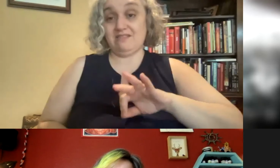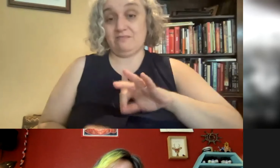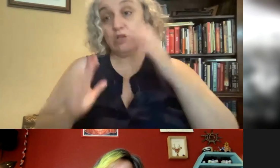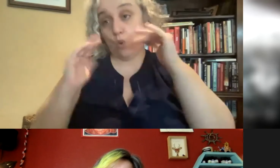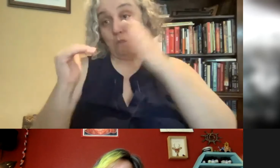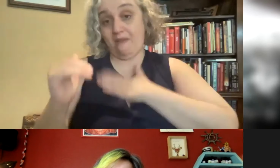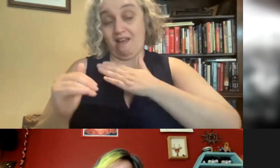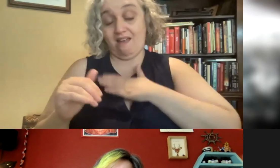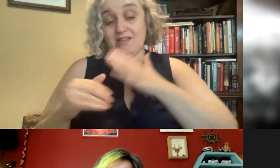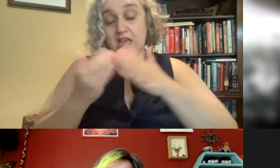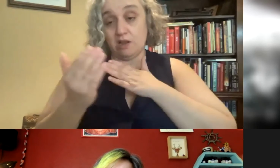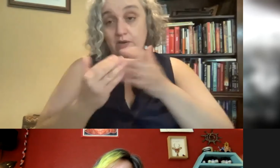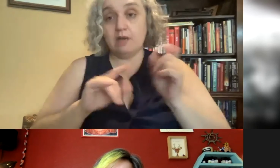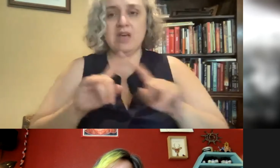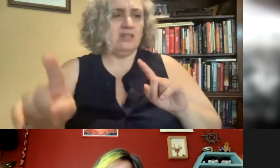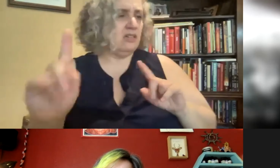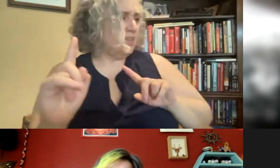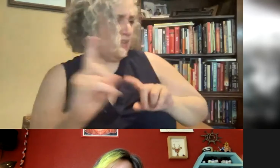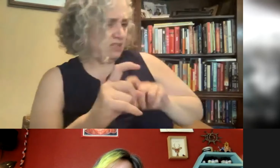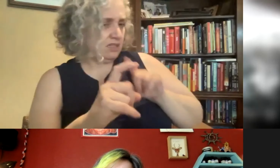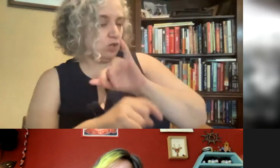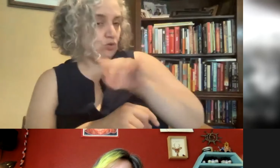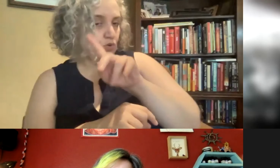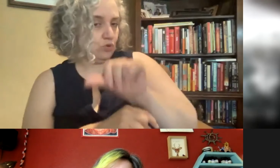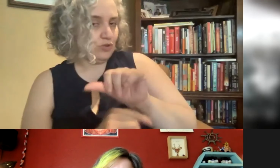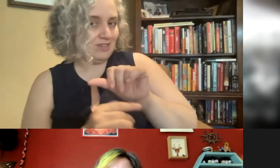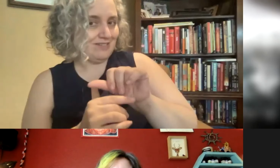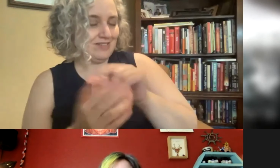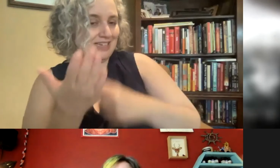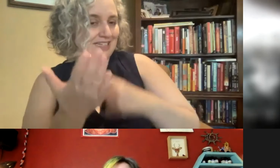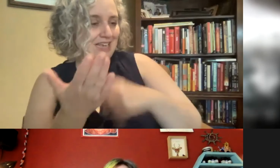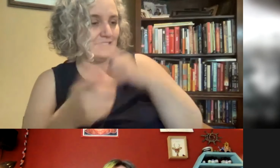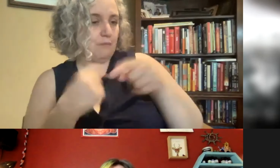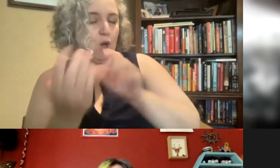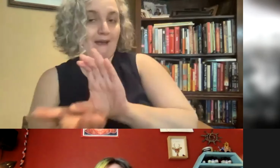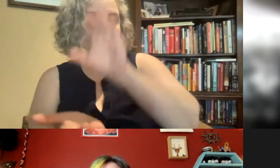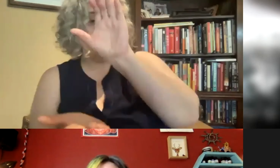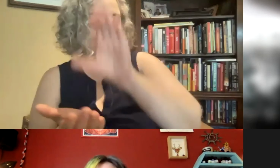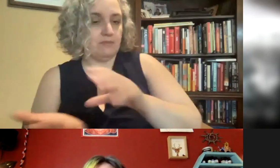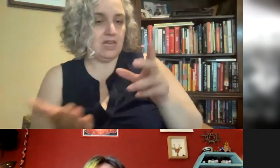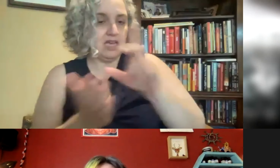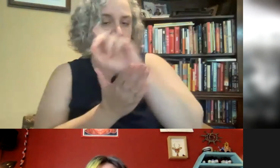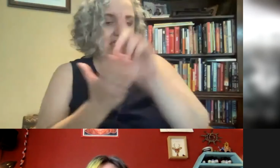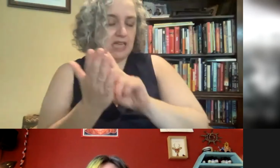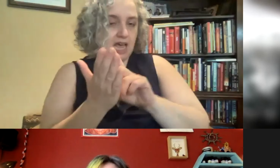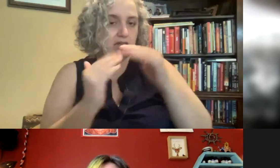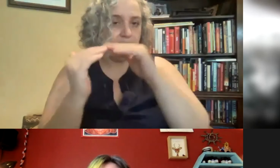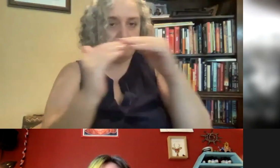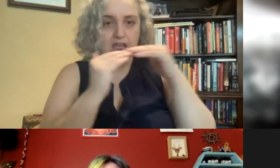Jutta Treviranus: We've talked about capitalism, and design justice. Do you think there is a weakening of